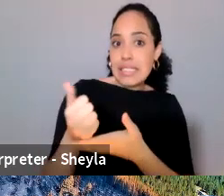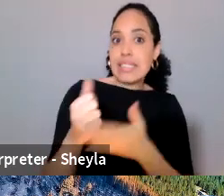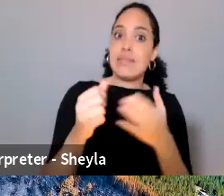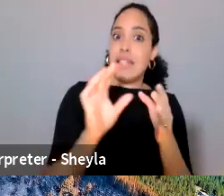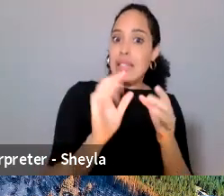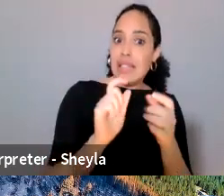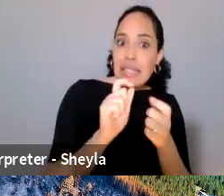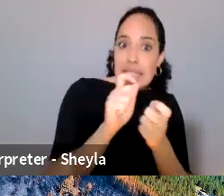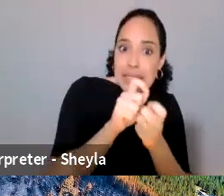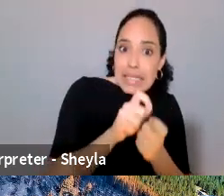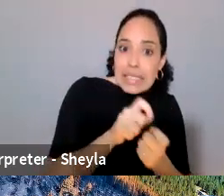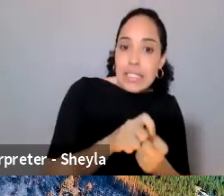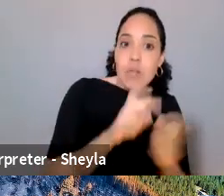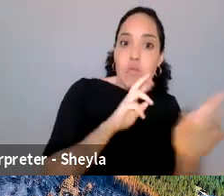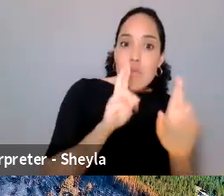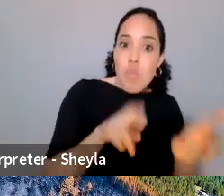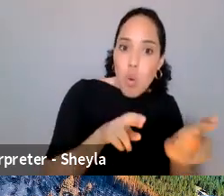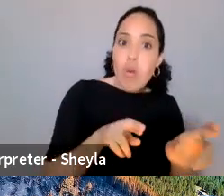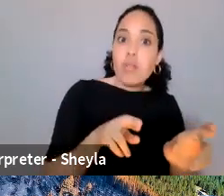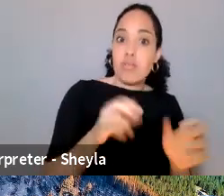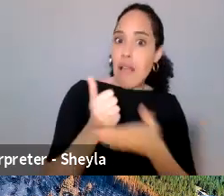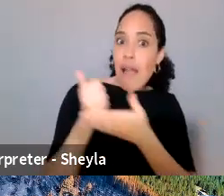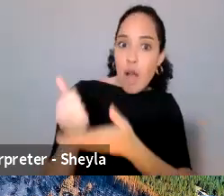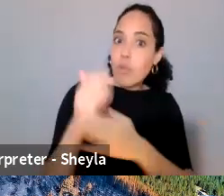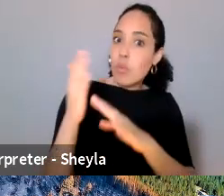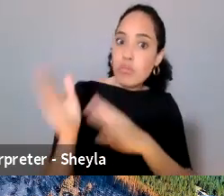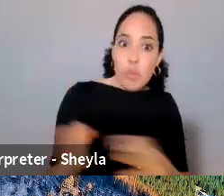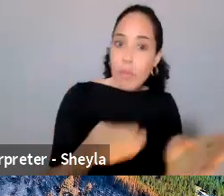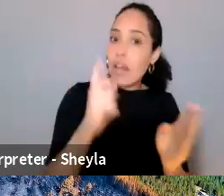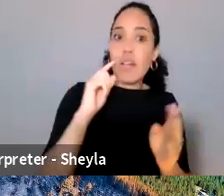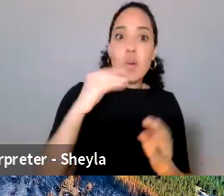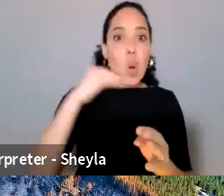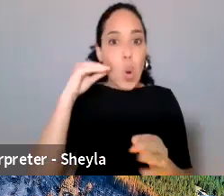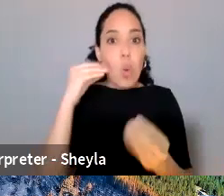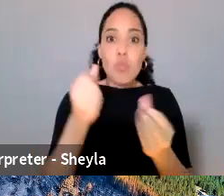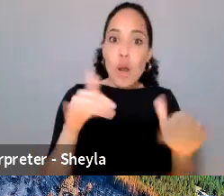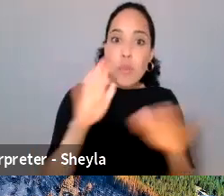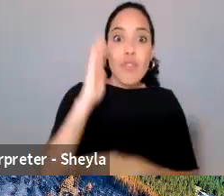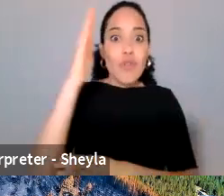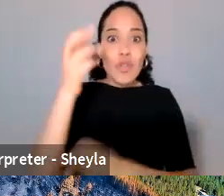him prepare his home his property for future wildfires so the help plan helped him work